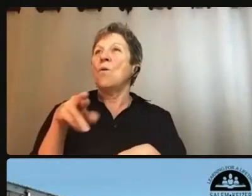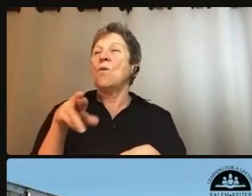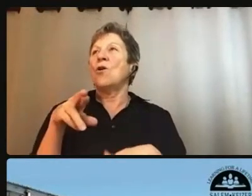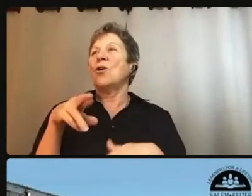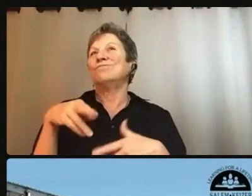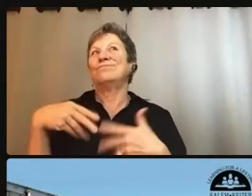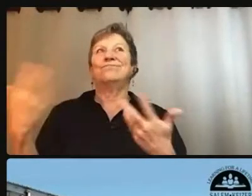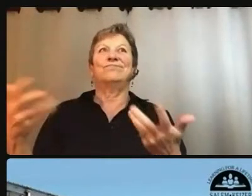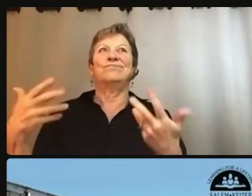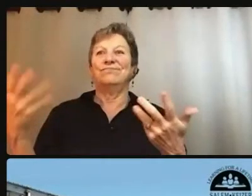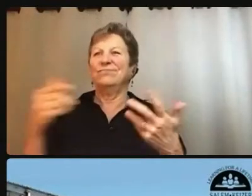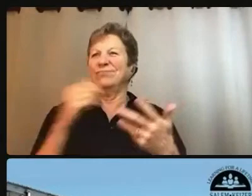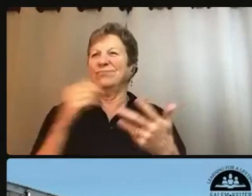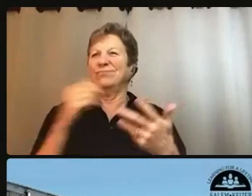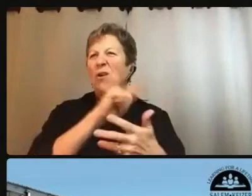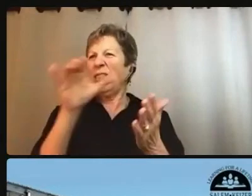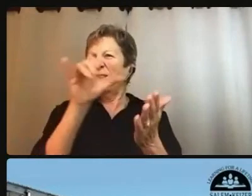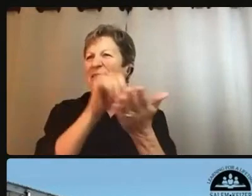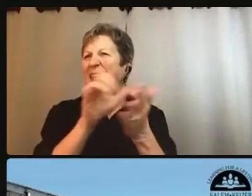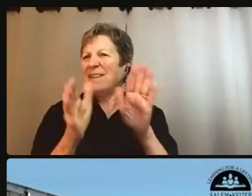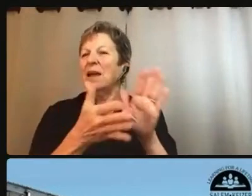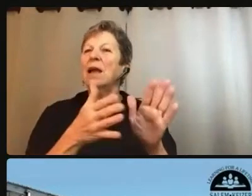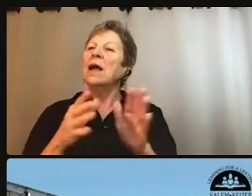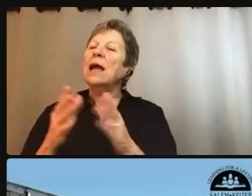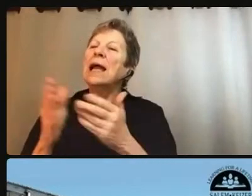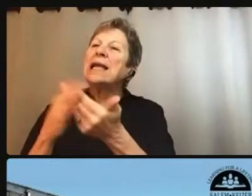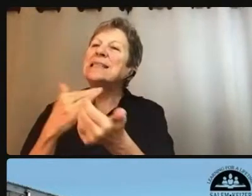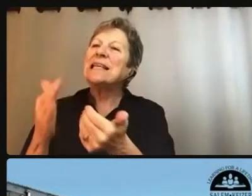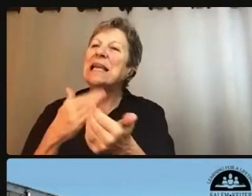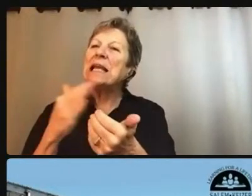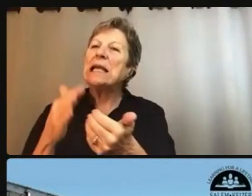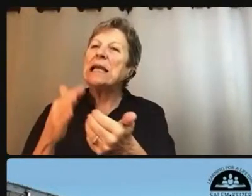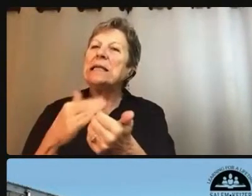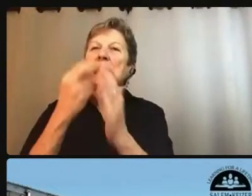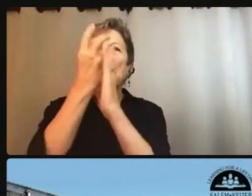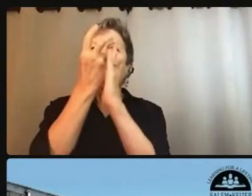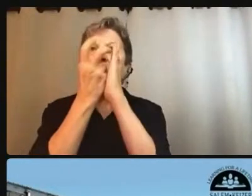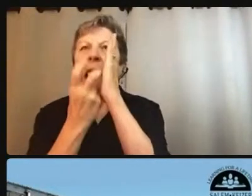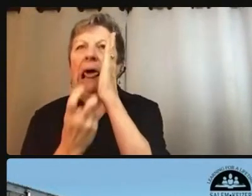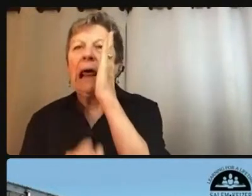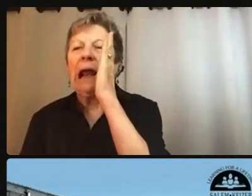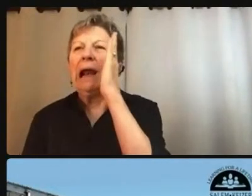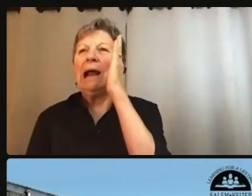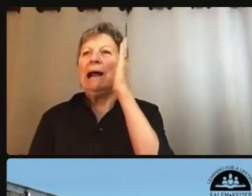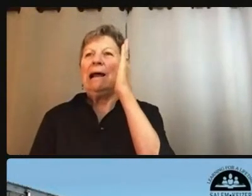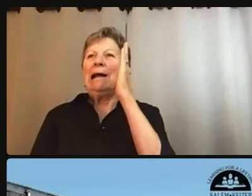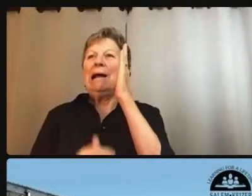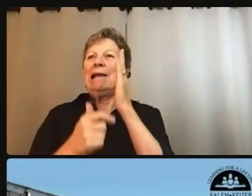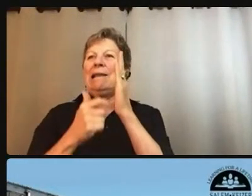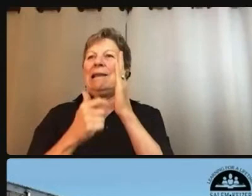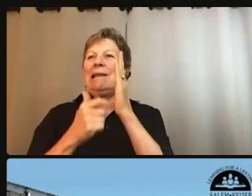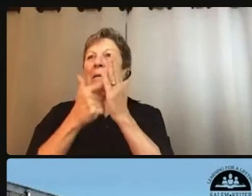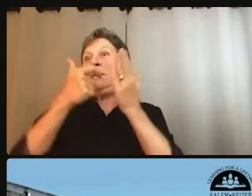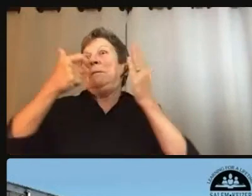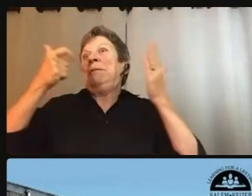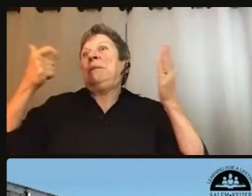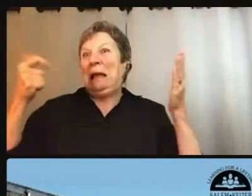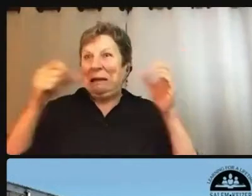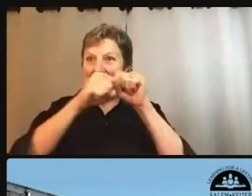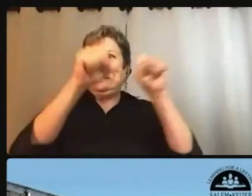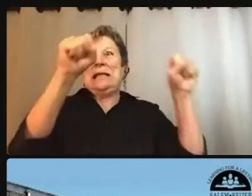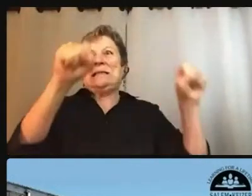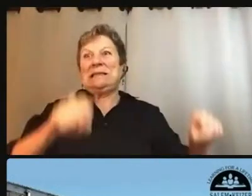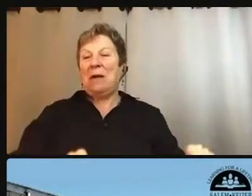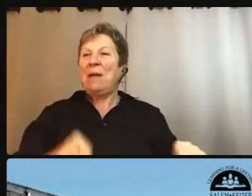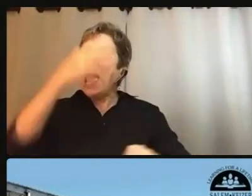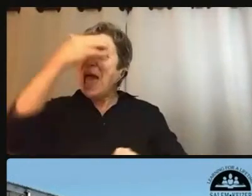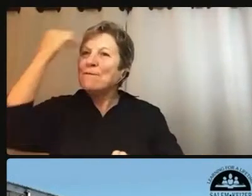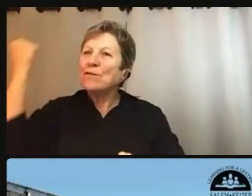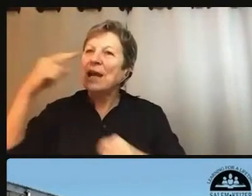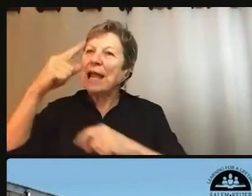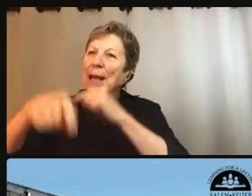TO TAKE ON OR WHAT YOU KNOW,